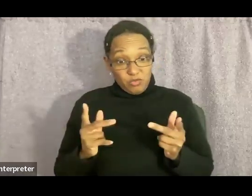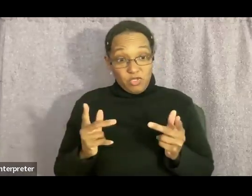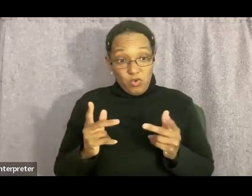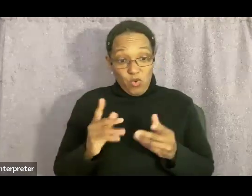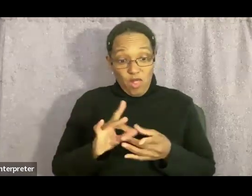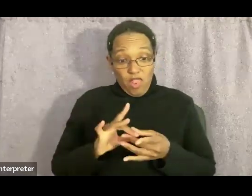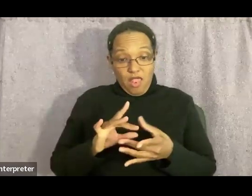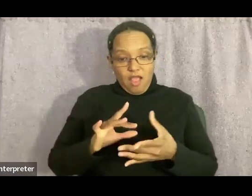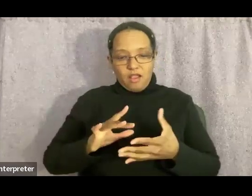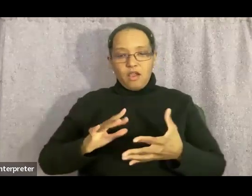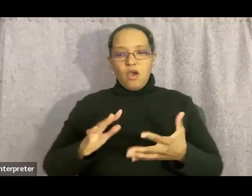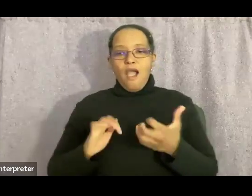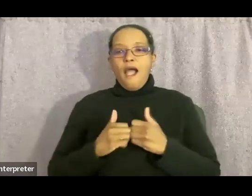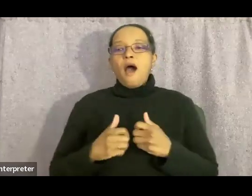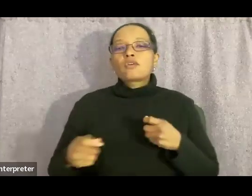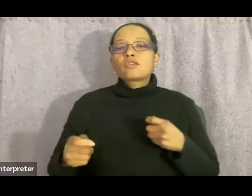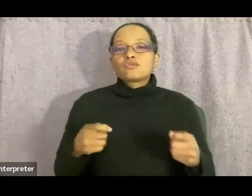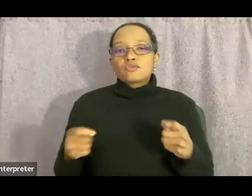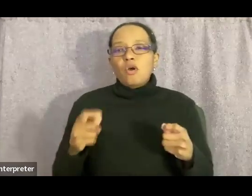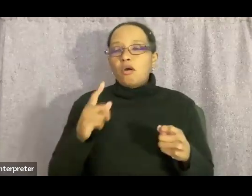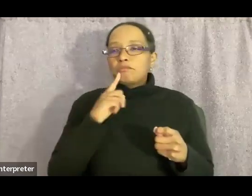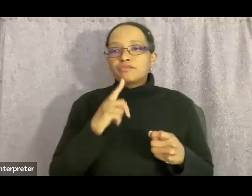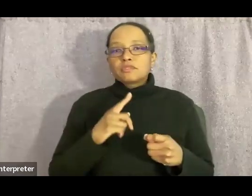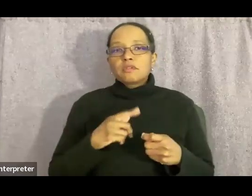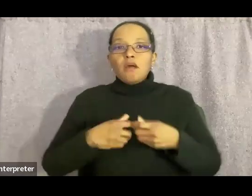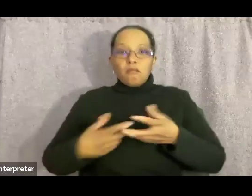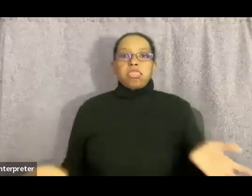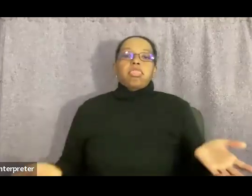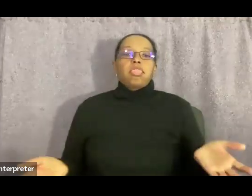You don't just, ugh, and you don't just fall out of the bridge.